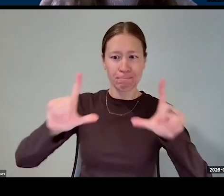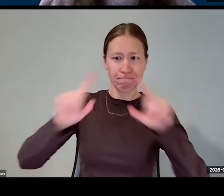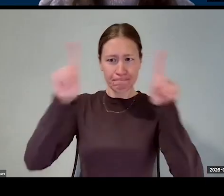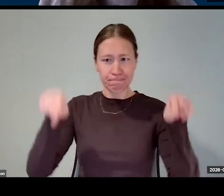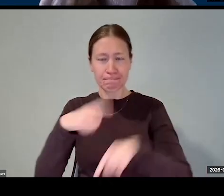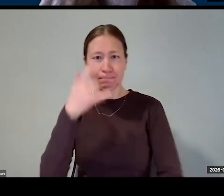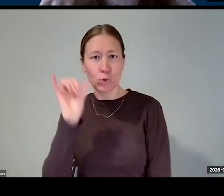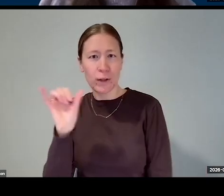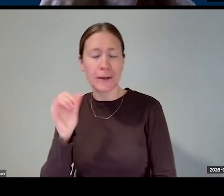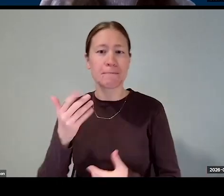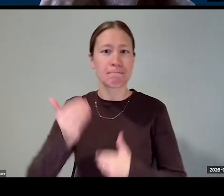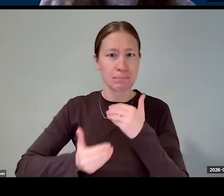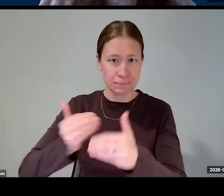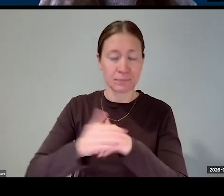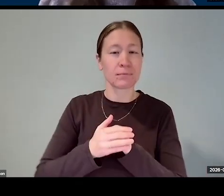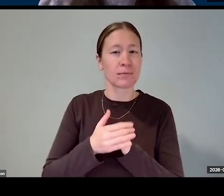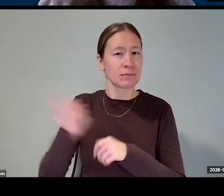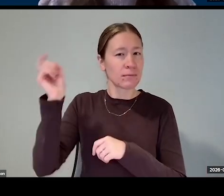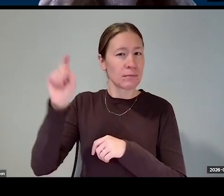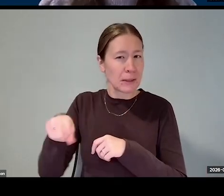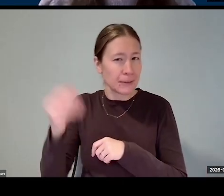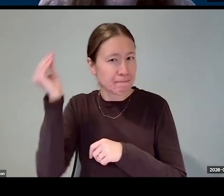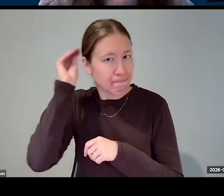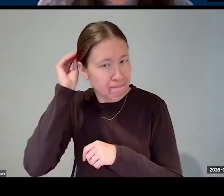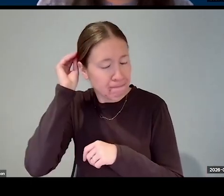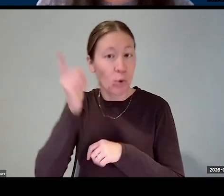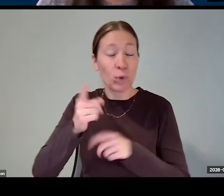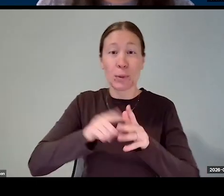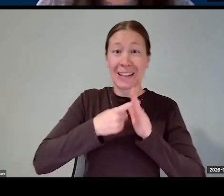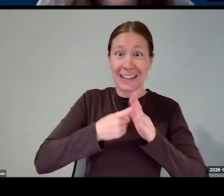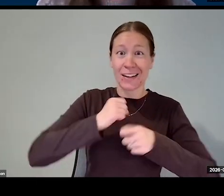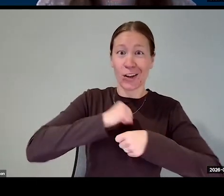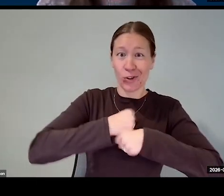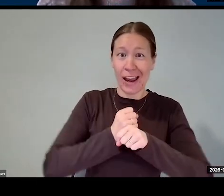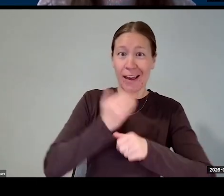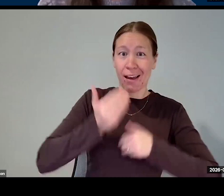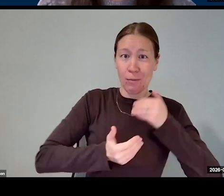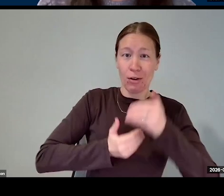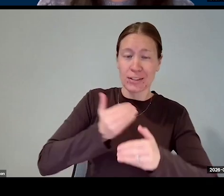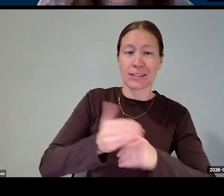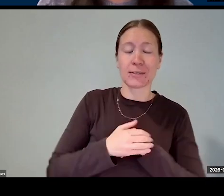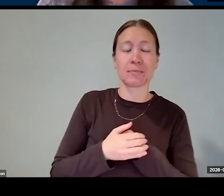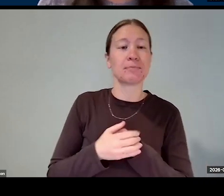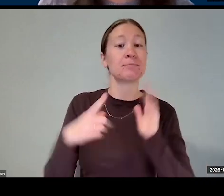as you are initially creating slides content. So adding a title to every slide